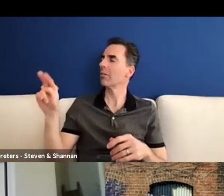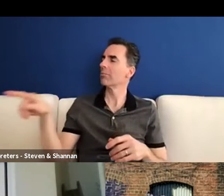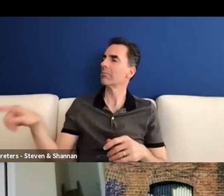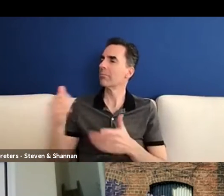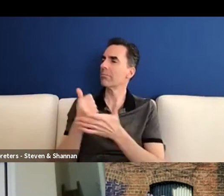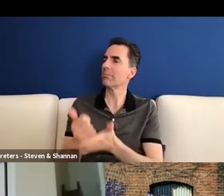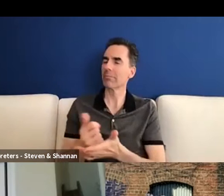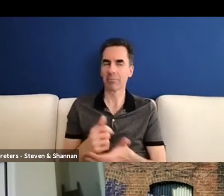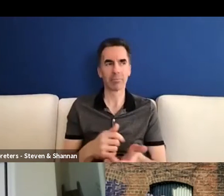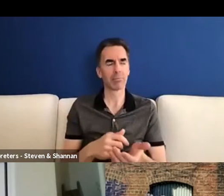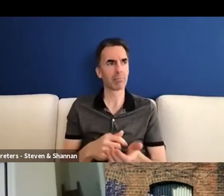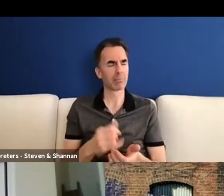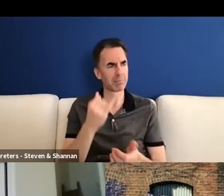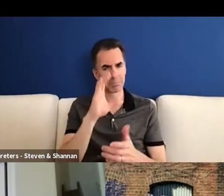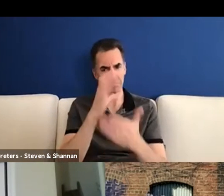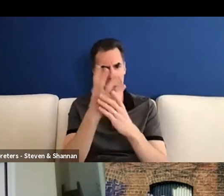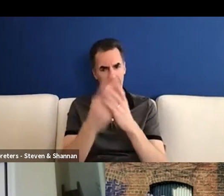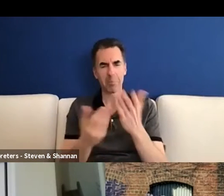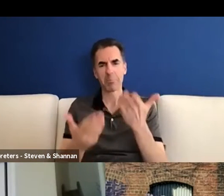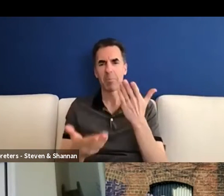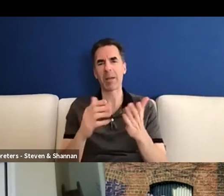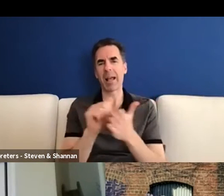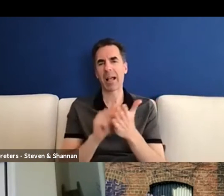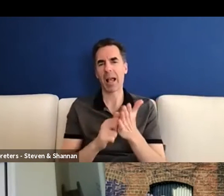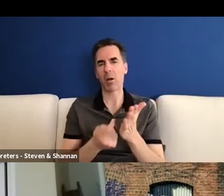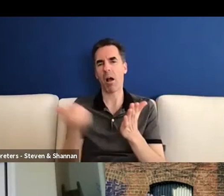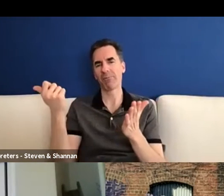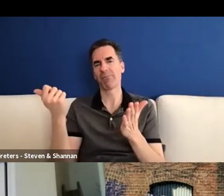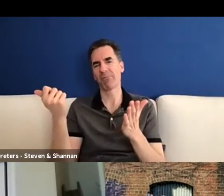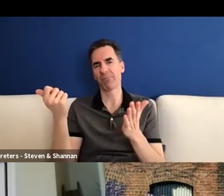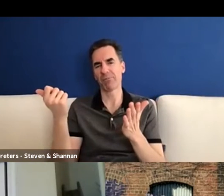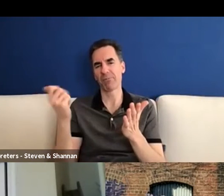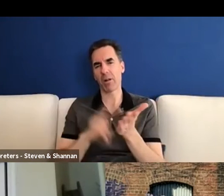Unknown: If it took her picture away? I'm wondering if it just logged her out of her account? Mm hmm. So that would be that would